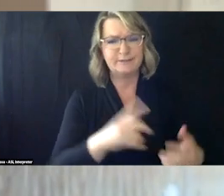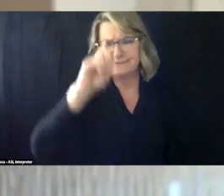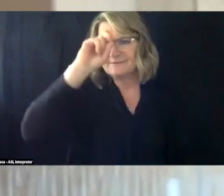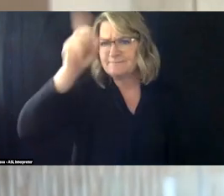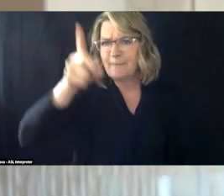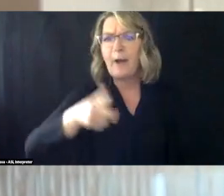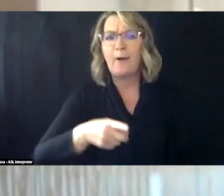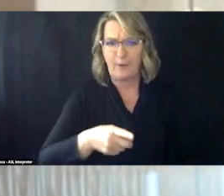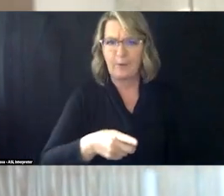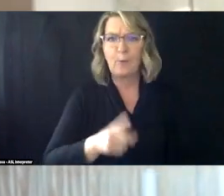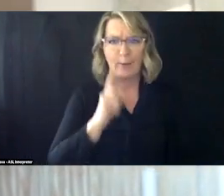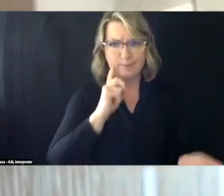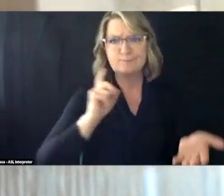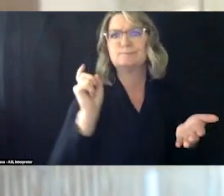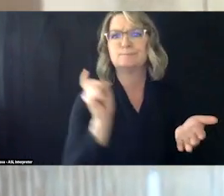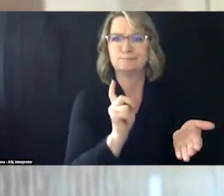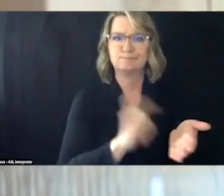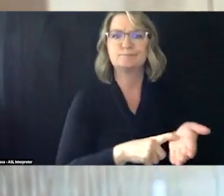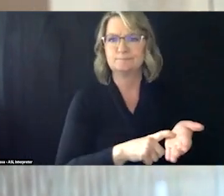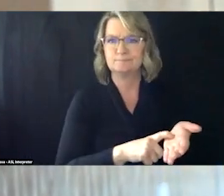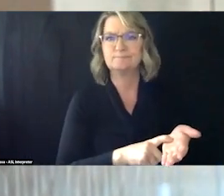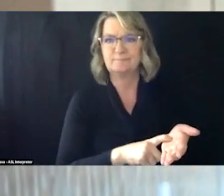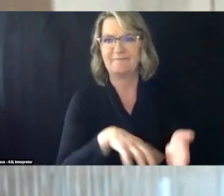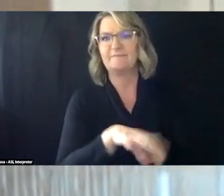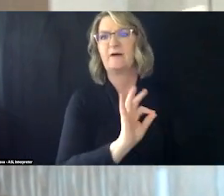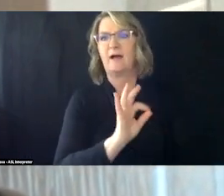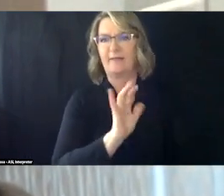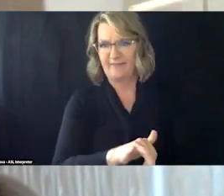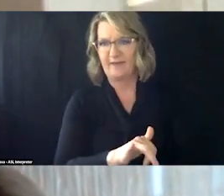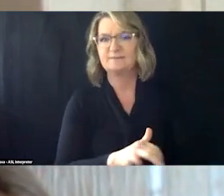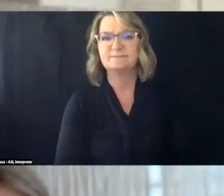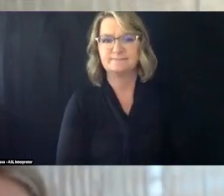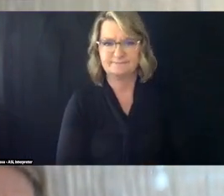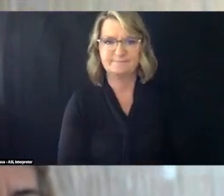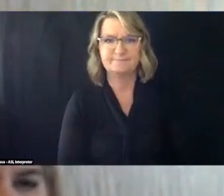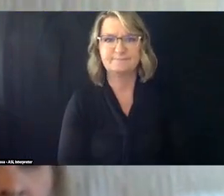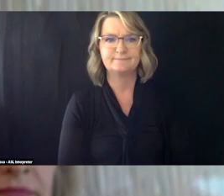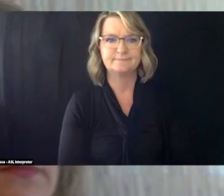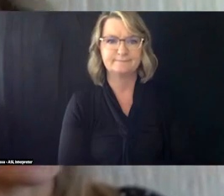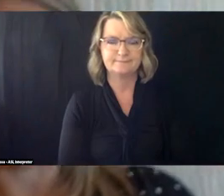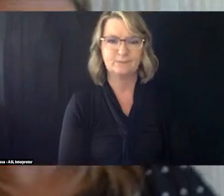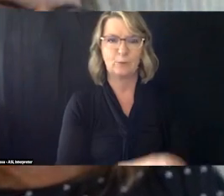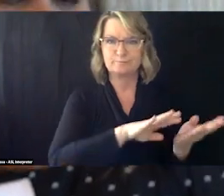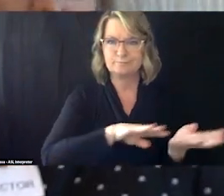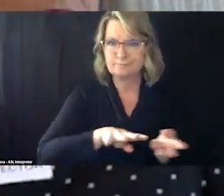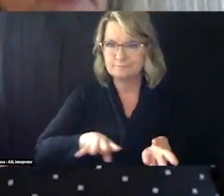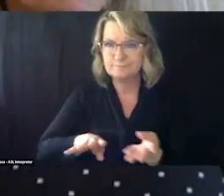is smart enough to notice and identify that situation so we'll insert that ballot